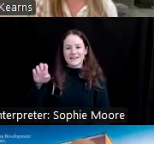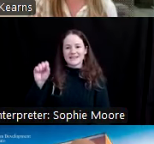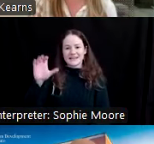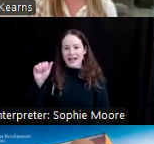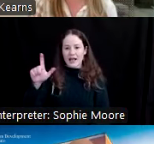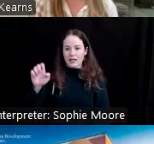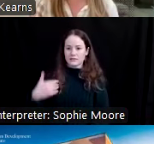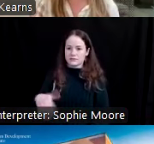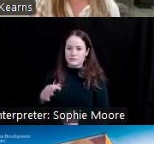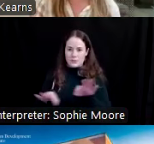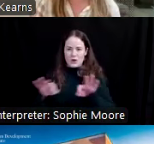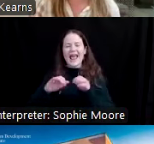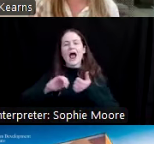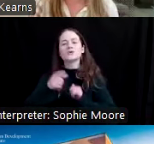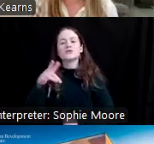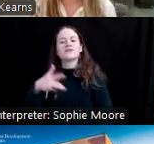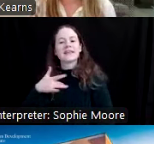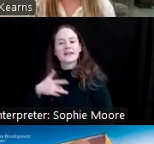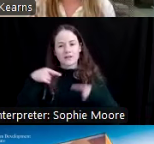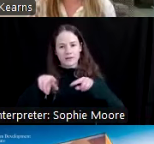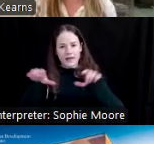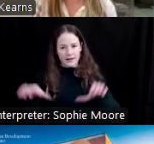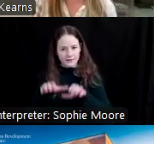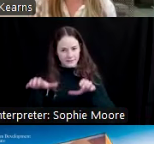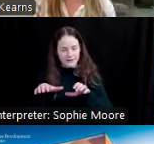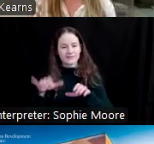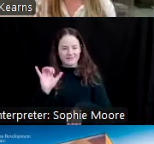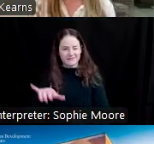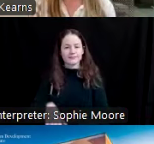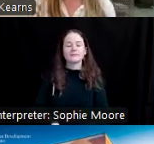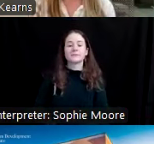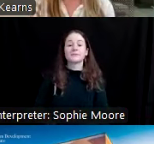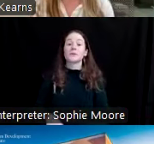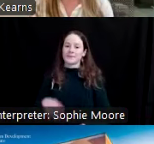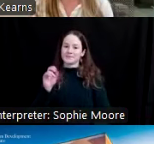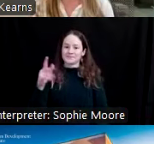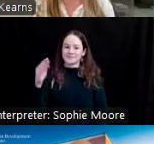Okay. All right. Were the physical activity guidelines designed for people with